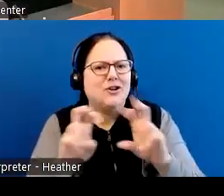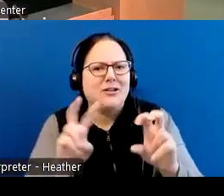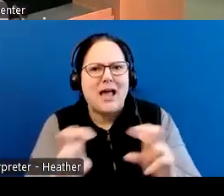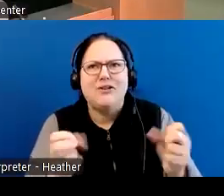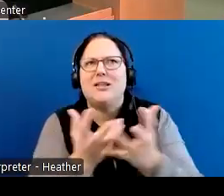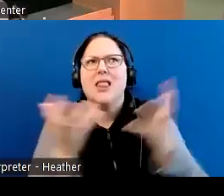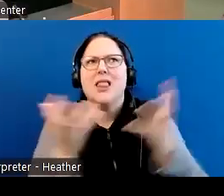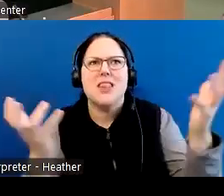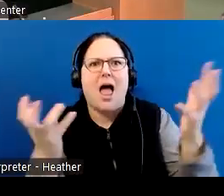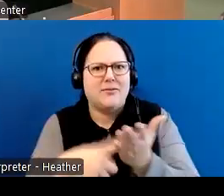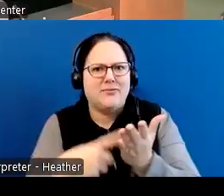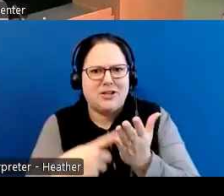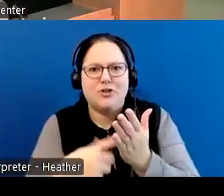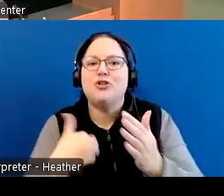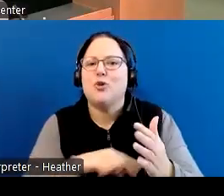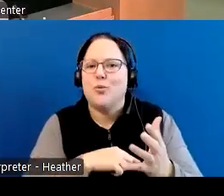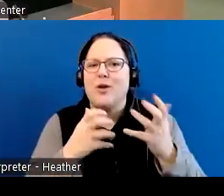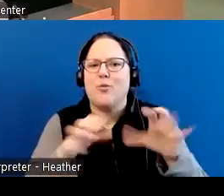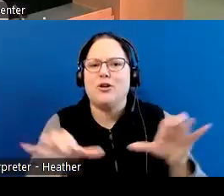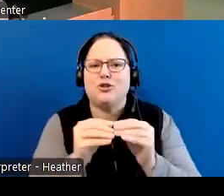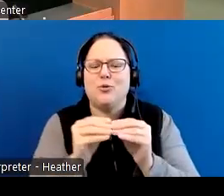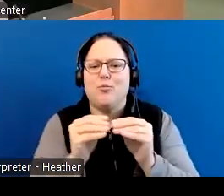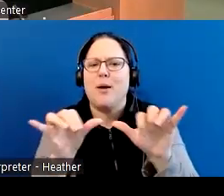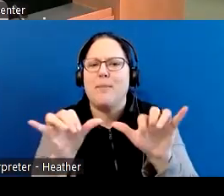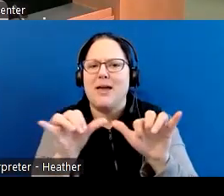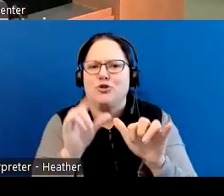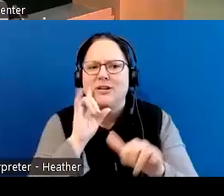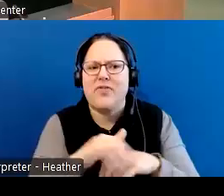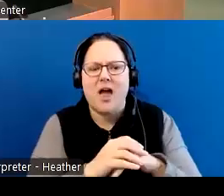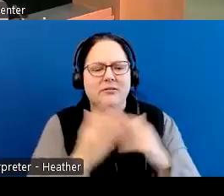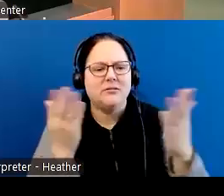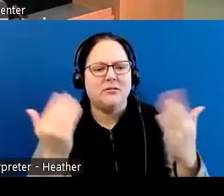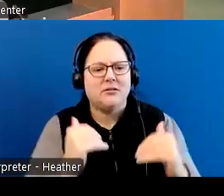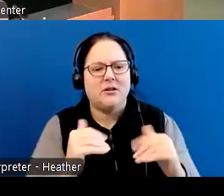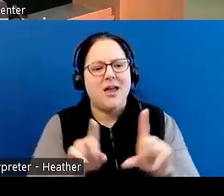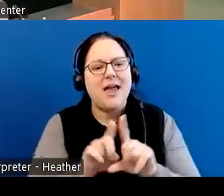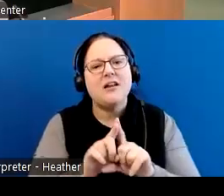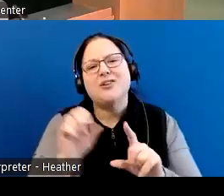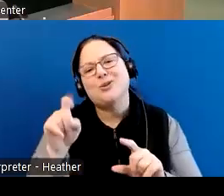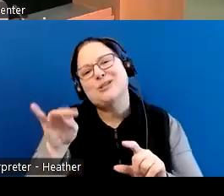going to do some more psychometrics on phase two. Um, and then just considering our space, I think,